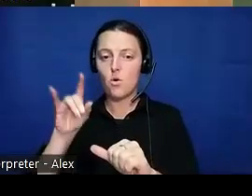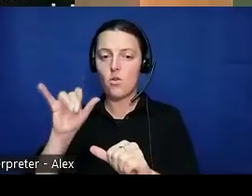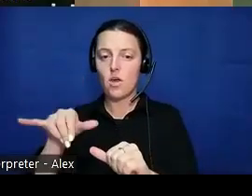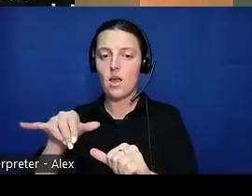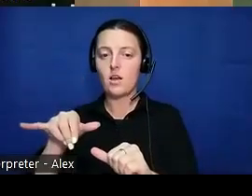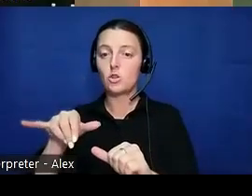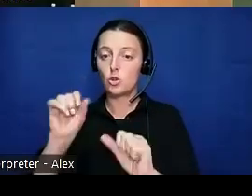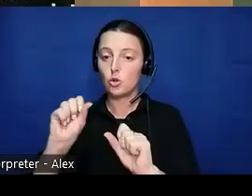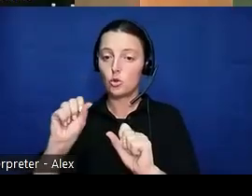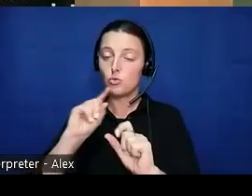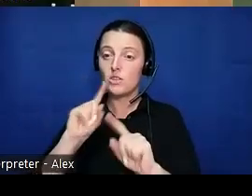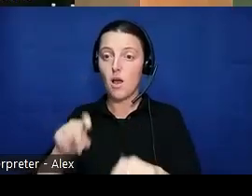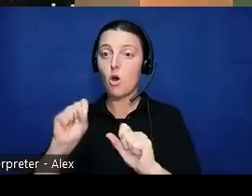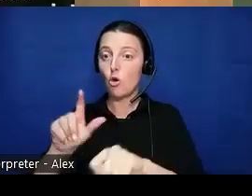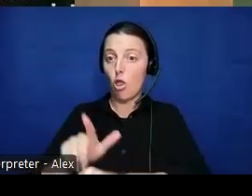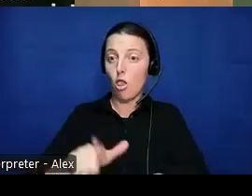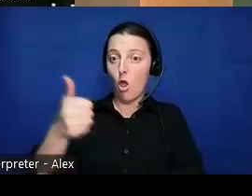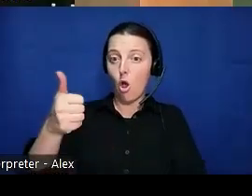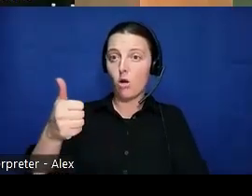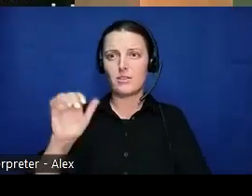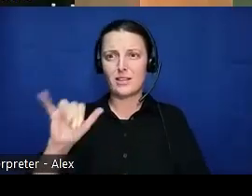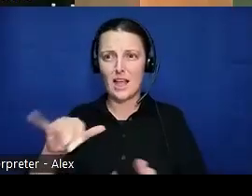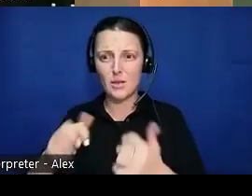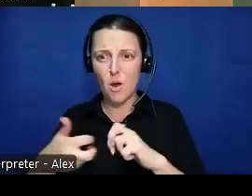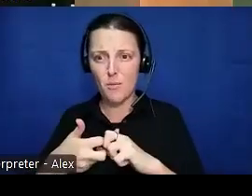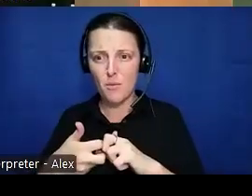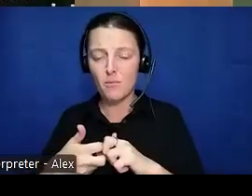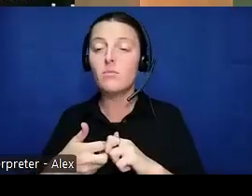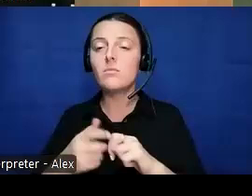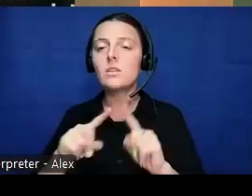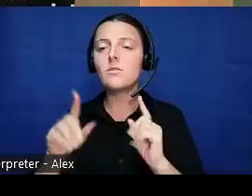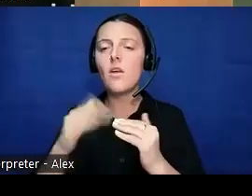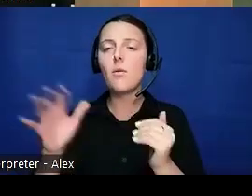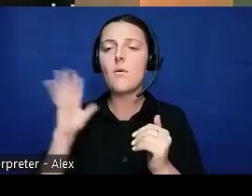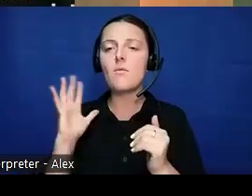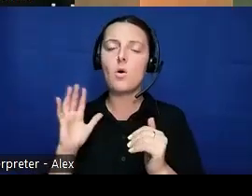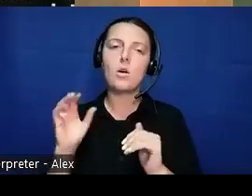where you know, okay, didn't give you two months. Okay, maybe no big deal. This is a big deal,